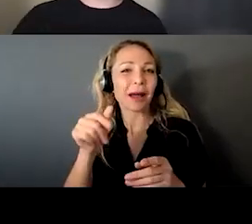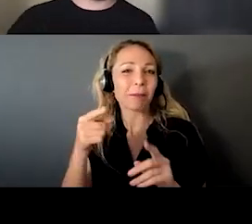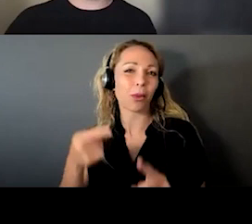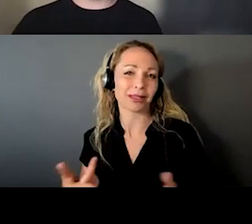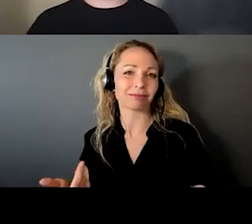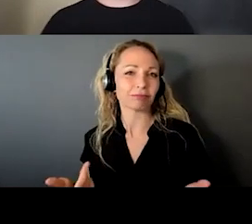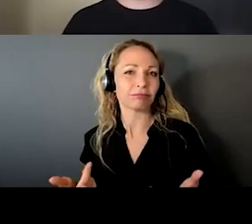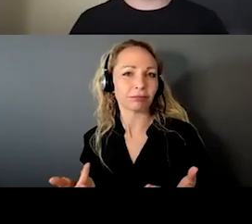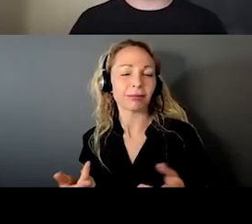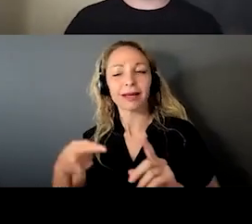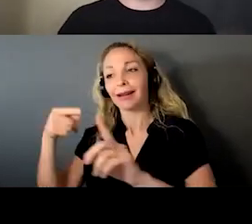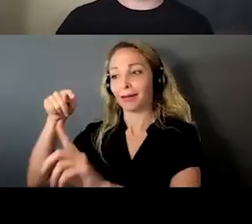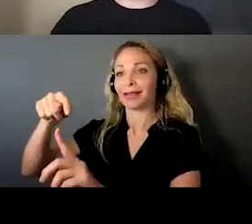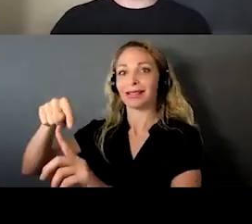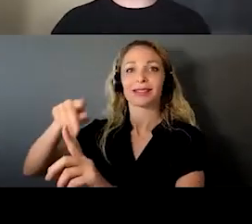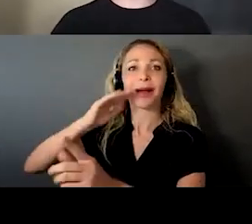AND PEOPLE LOVE THE OUTCOME.